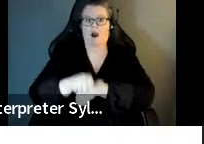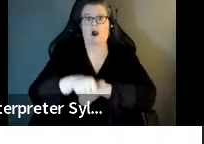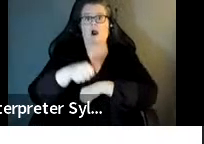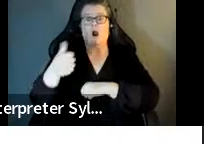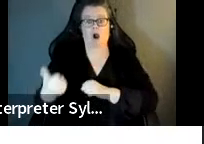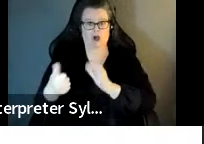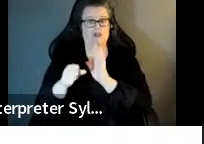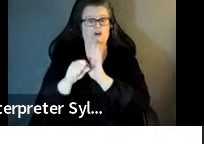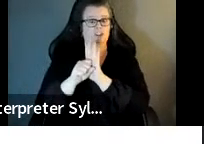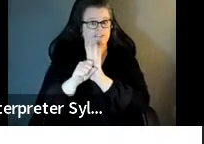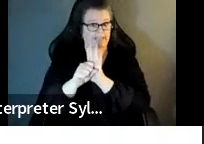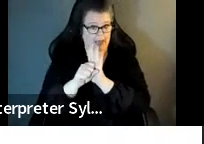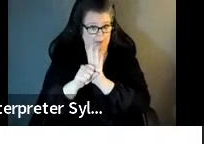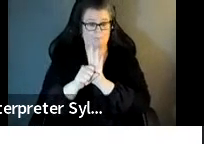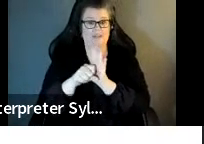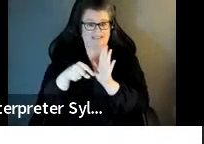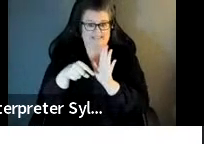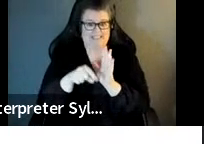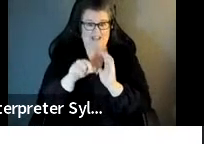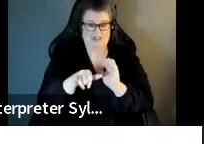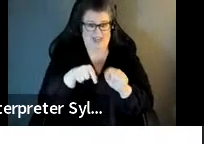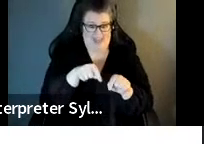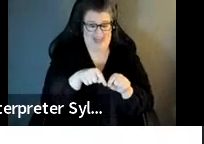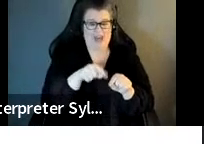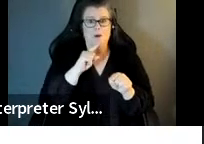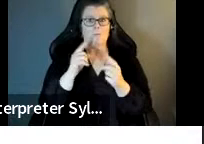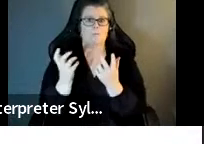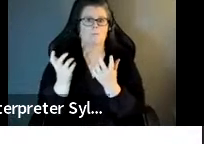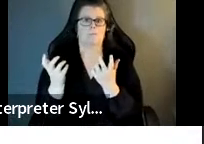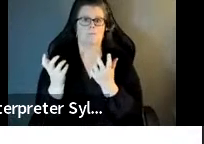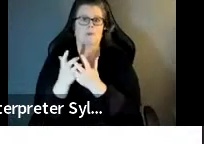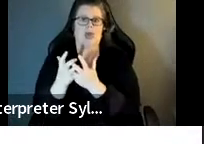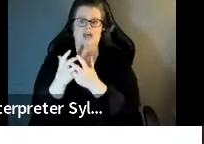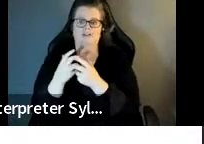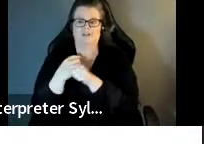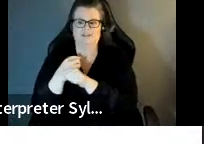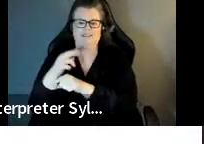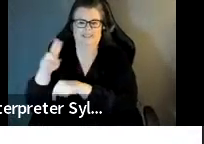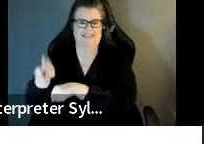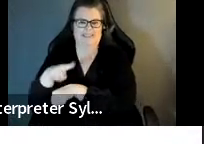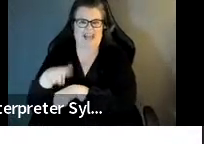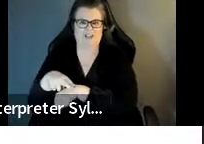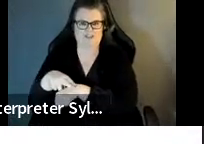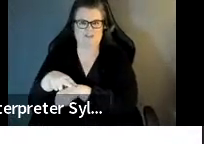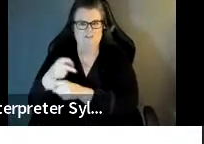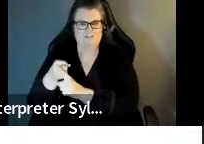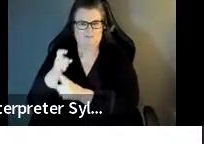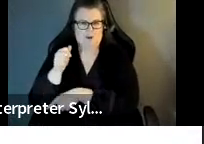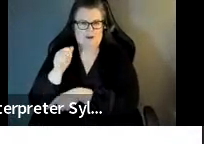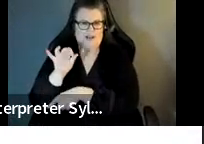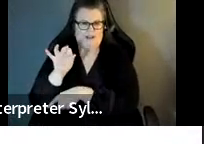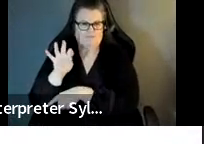that match our target or that national survey that I showed you on the previous slide.